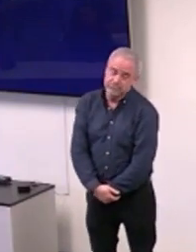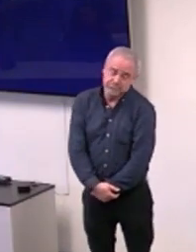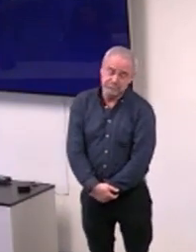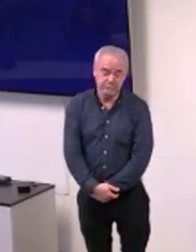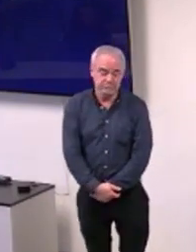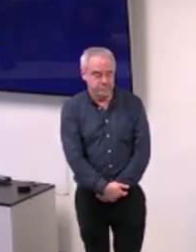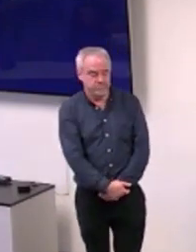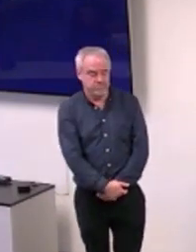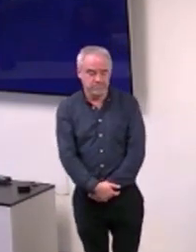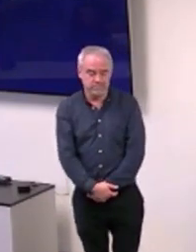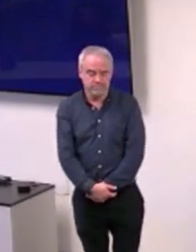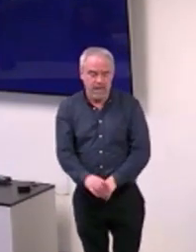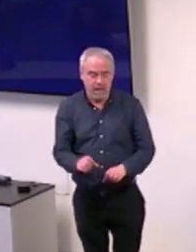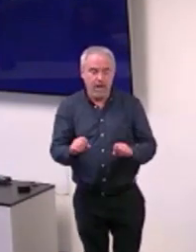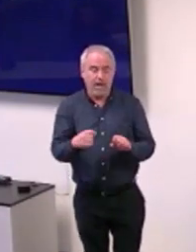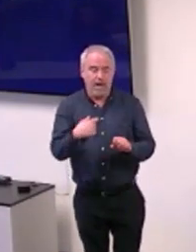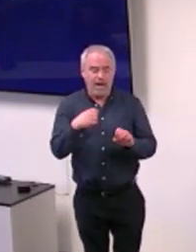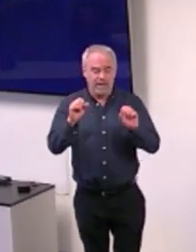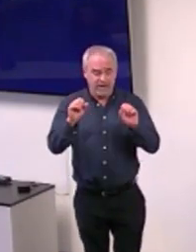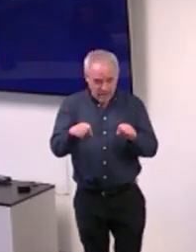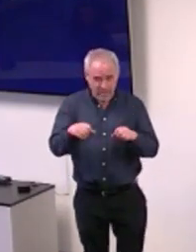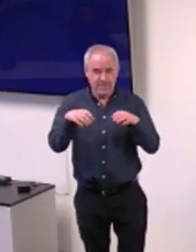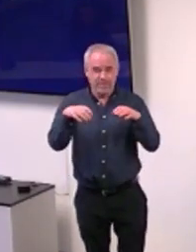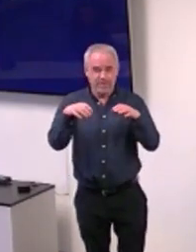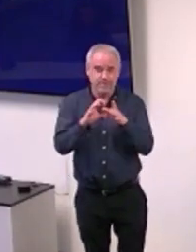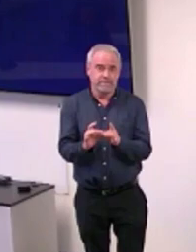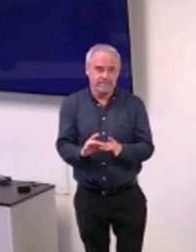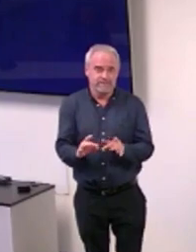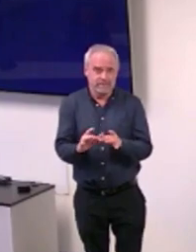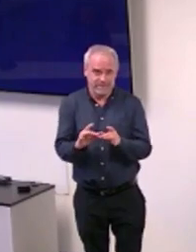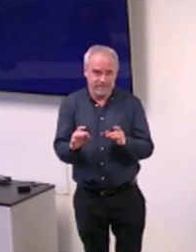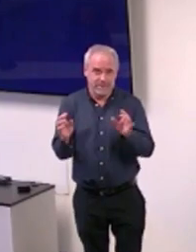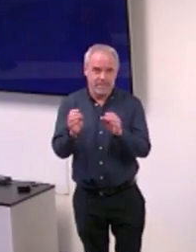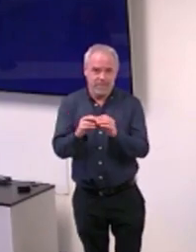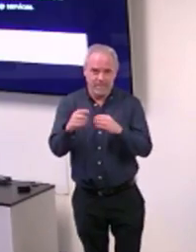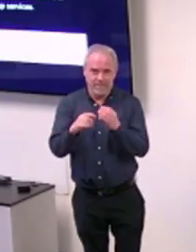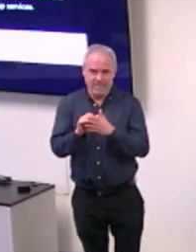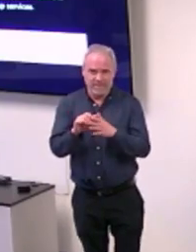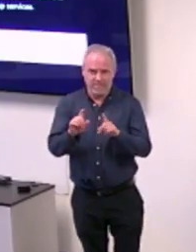I could say a lot about that. I'm not going to say more. But I, I, I'll pin that as well.